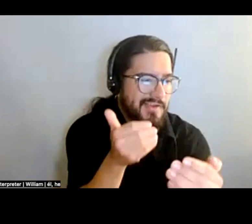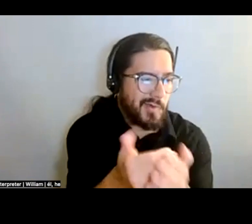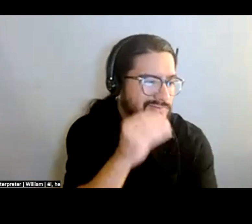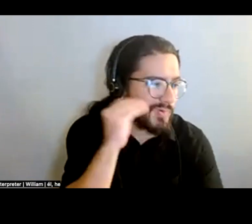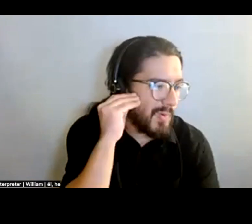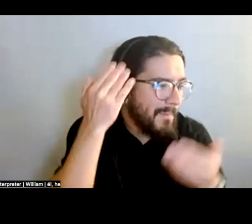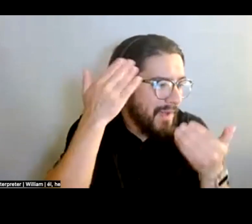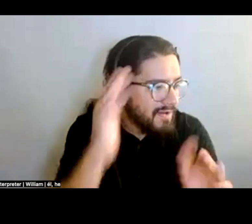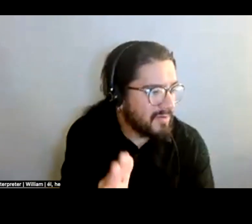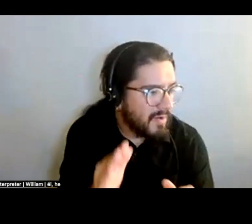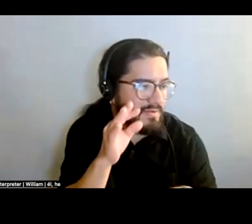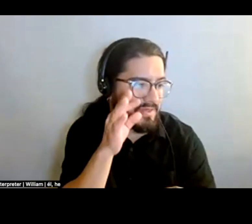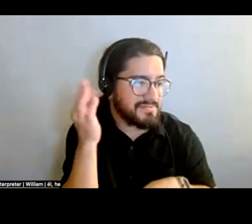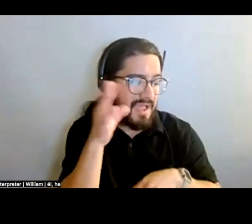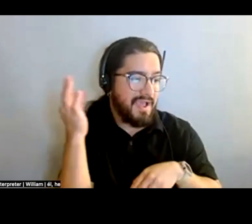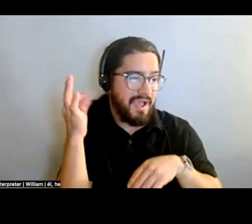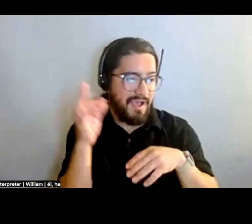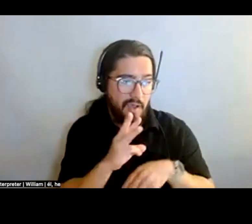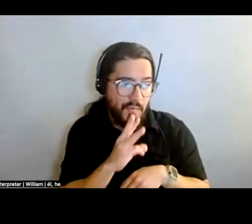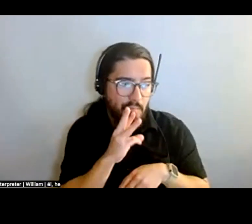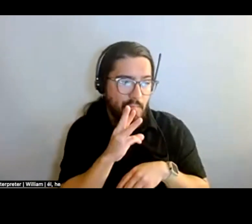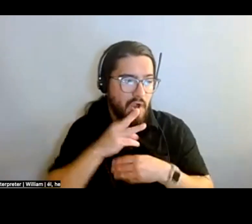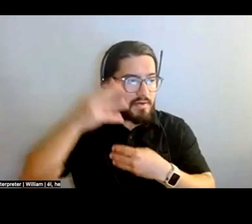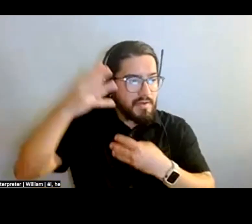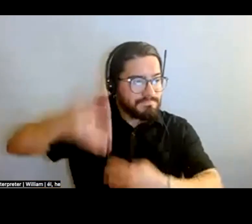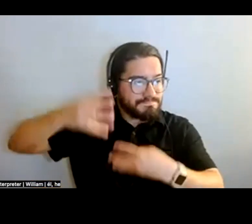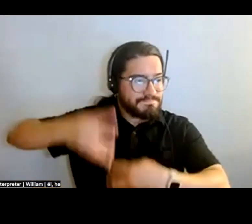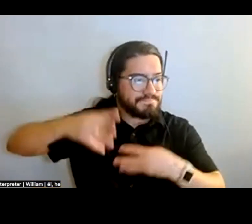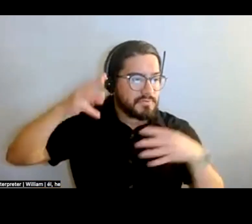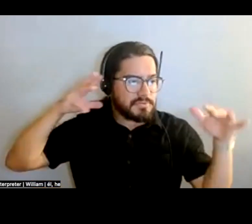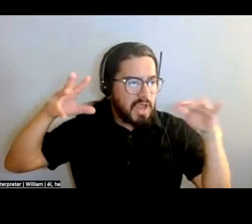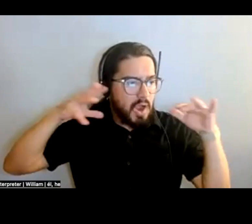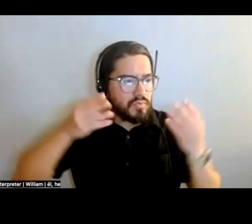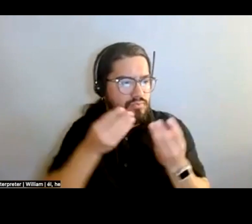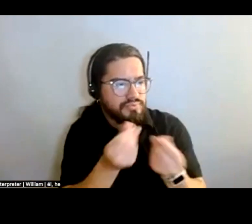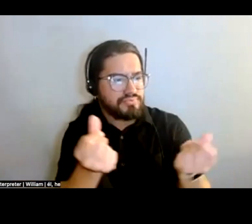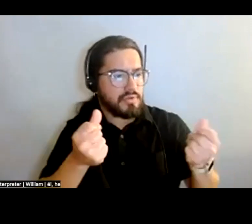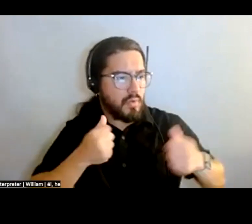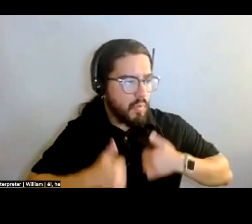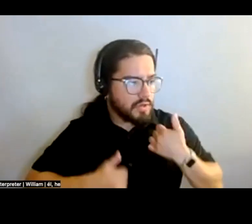floor accuses me of existing Next one is, “Missing.”